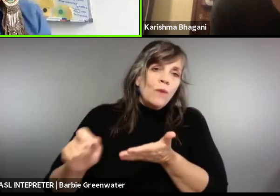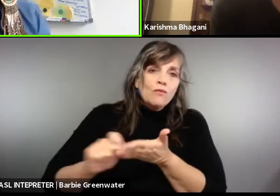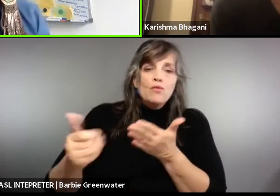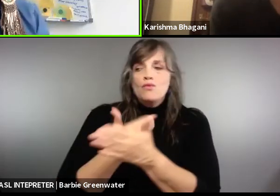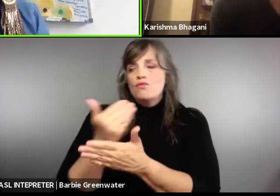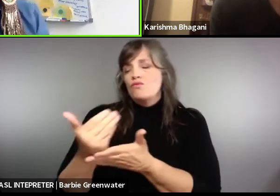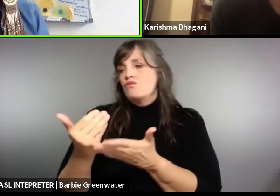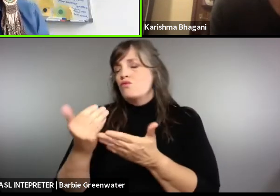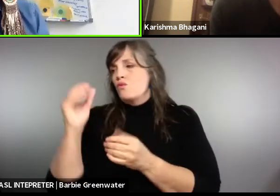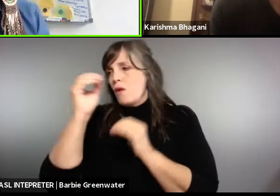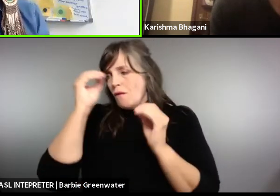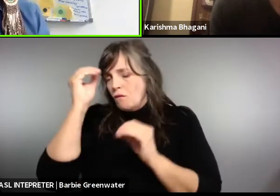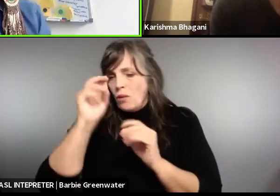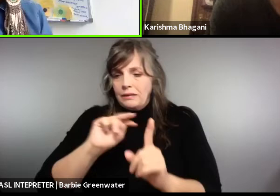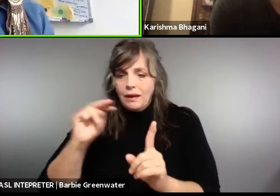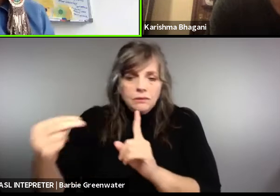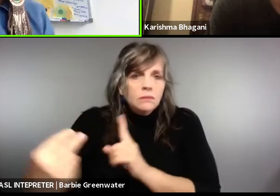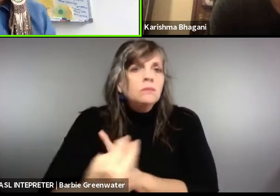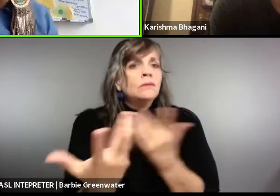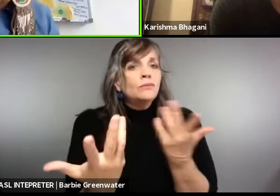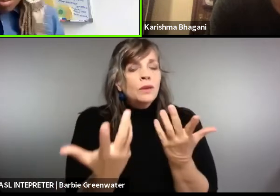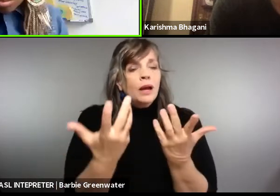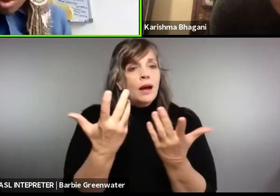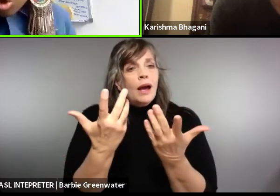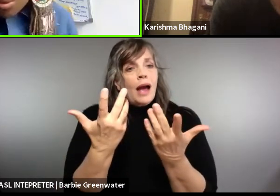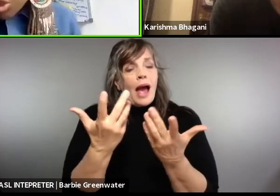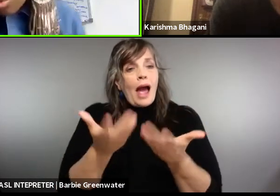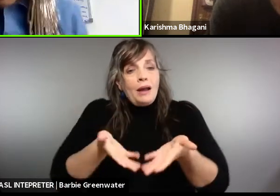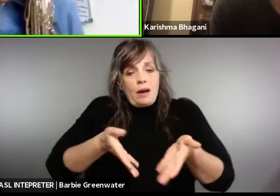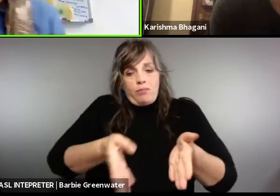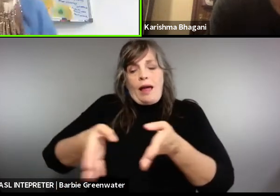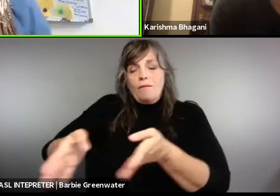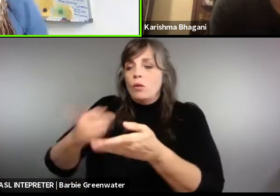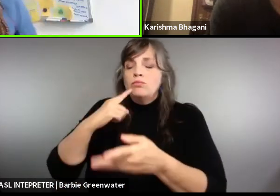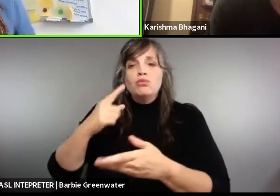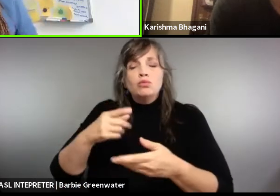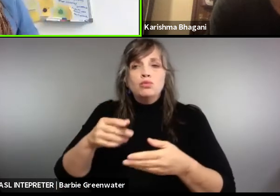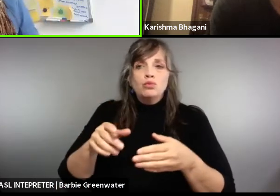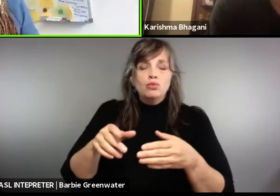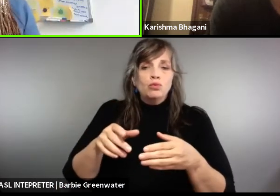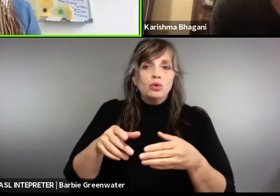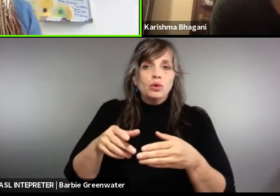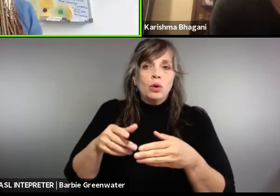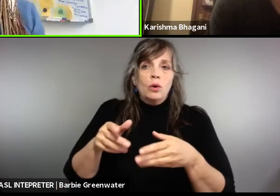to be able to present those works to people who are curious, I think are important.